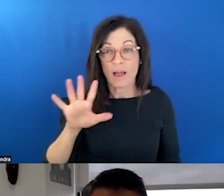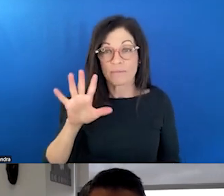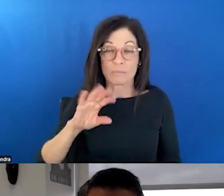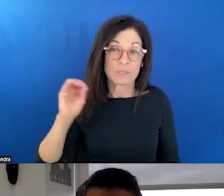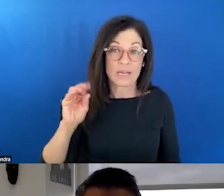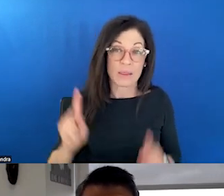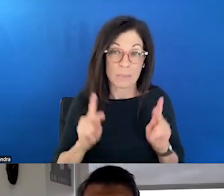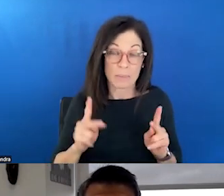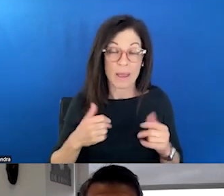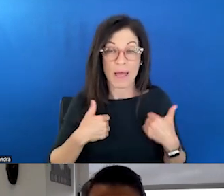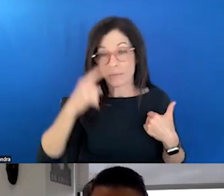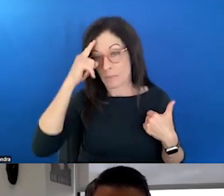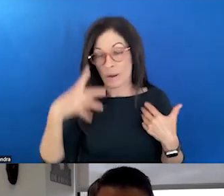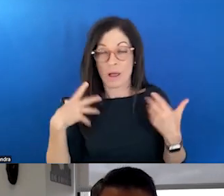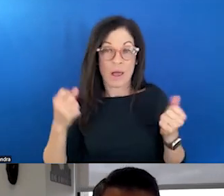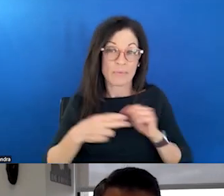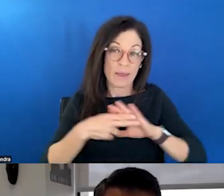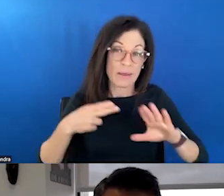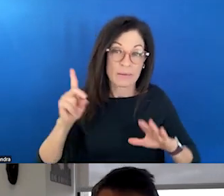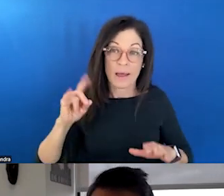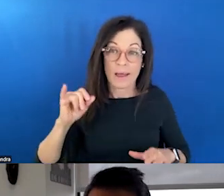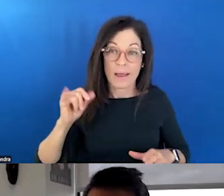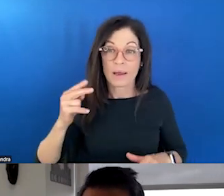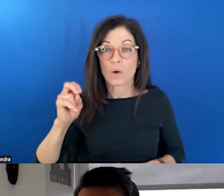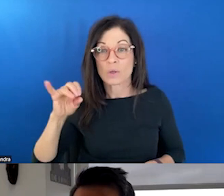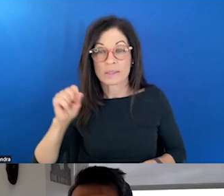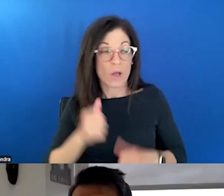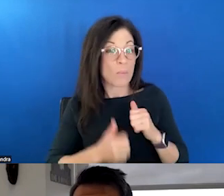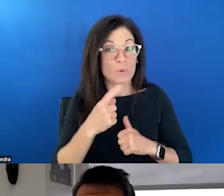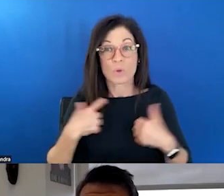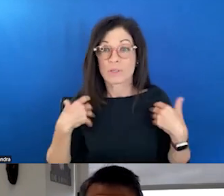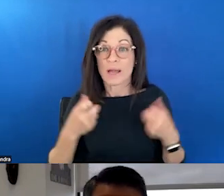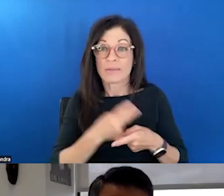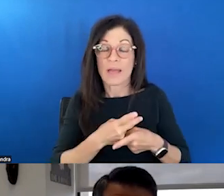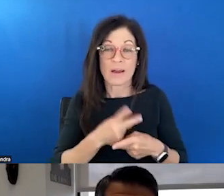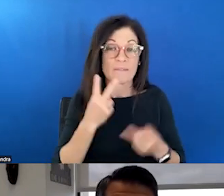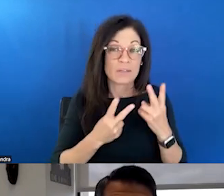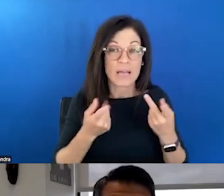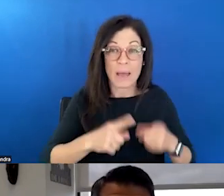HEALTH DIAGNOSIS. MOST OF THOSE HEALTHCARE VISITS ARE HAPPENING IN PRIMARY CARE, OR